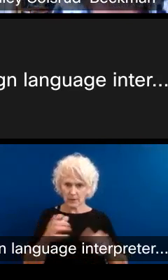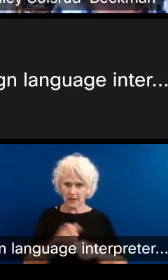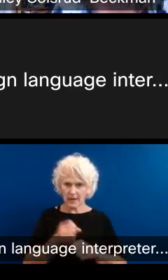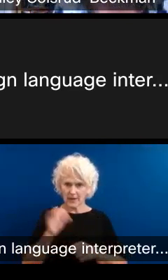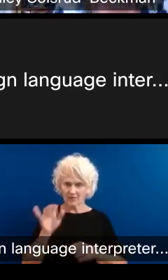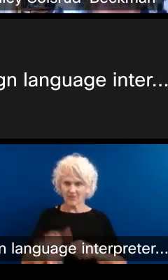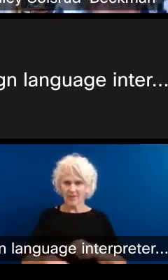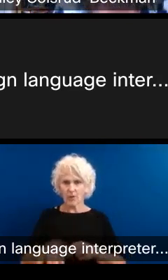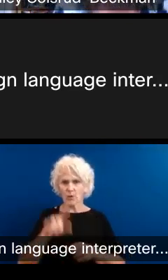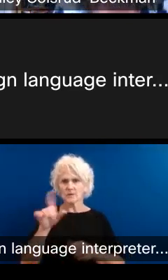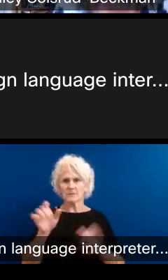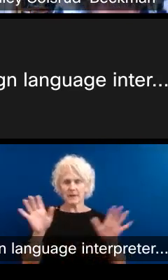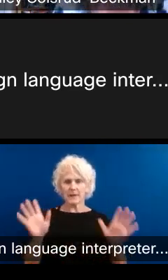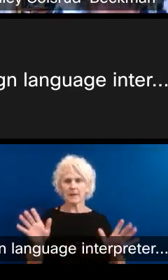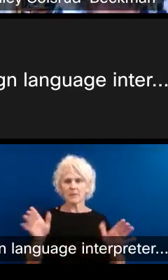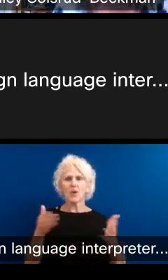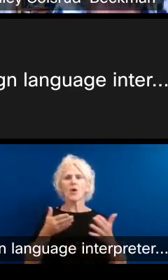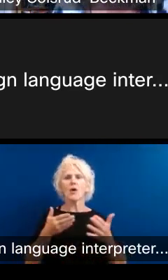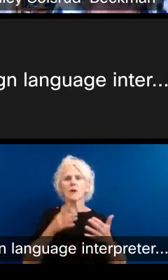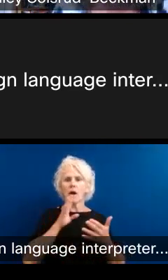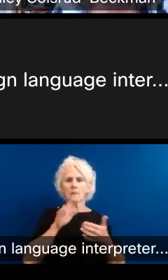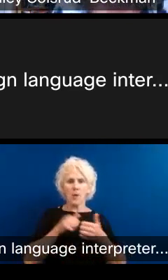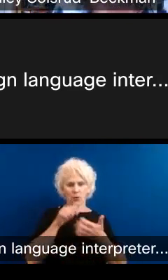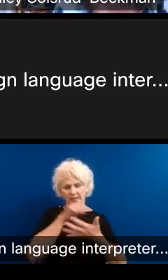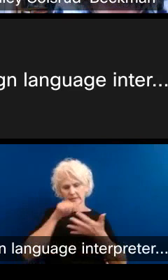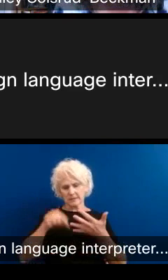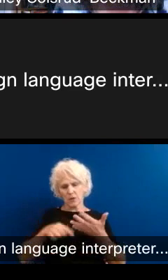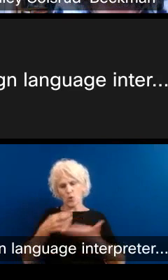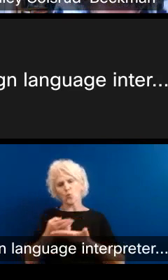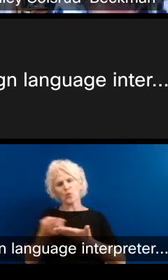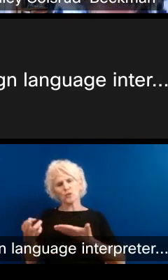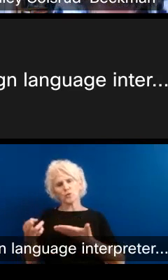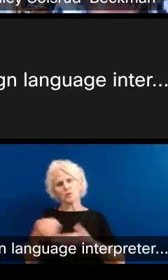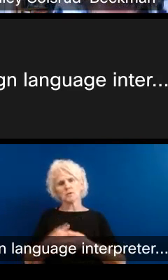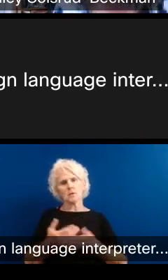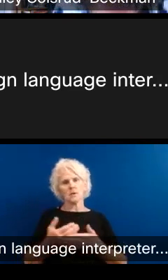but let me just go through the resource section while we are taking a look at that.